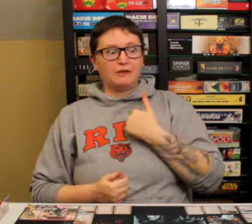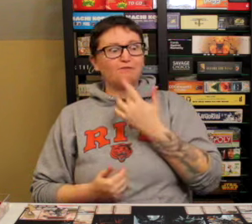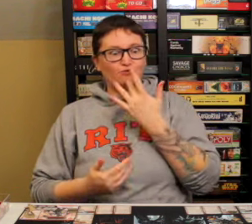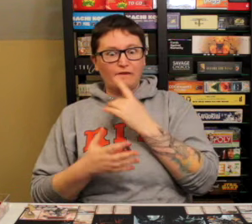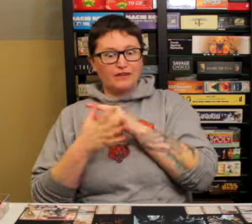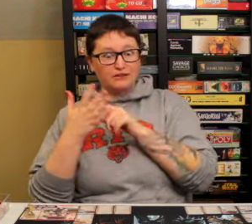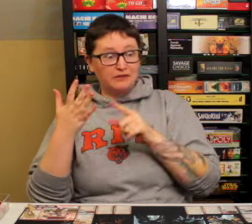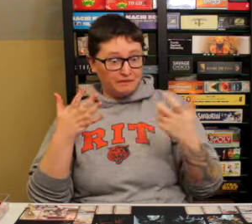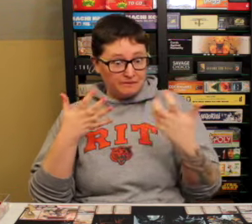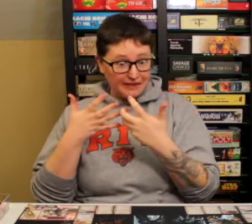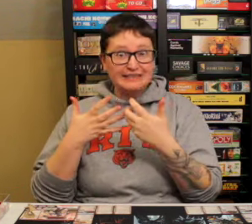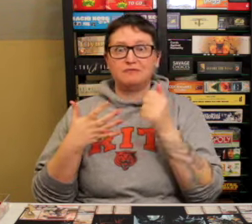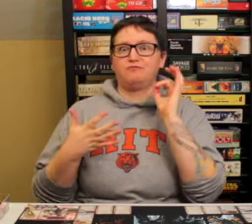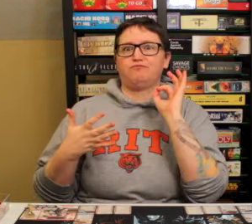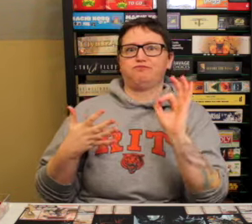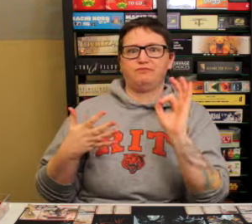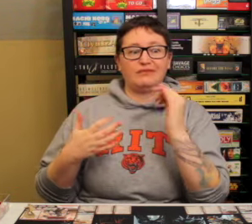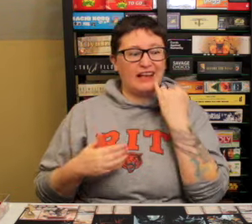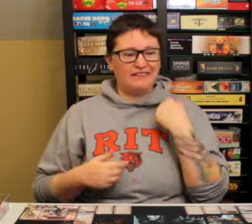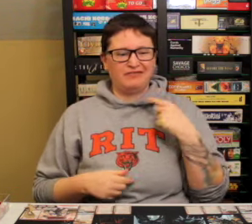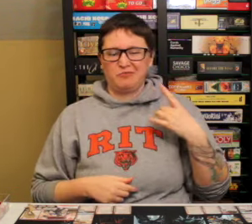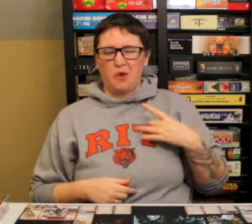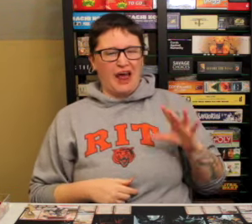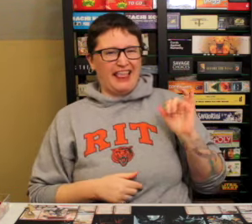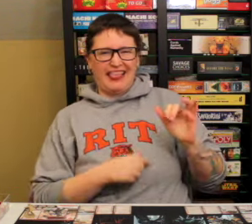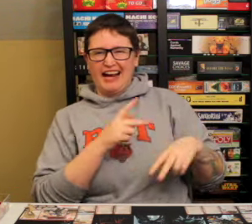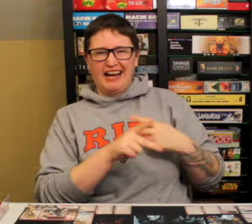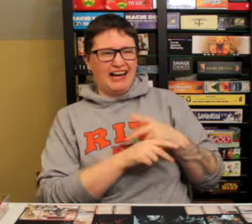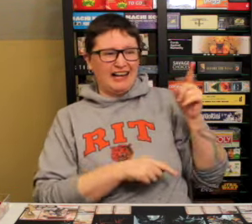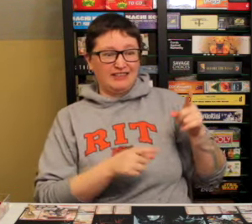and if I know that I like these certain things and that game fits, then it'll work.